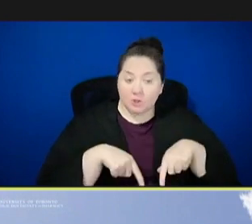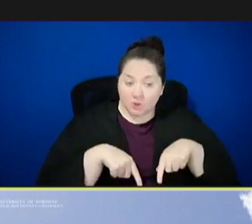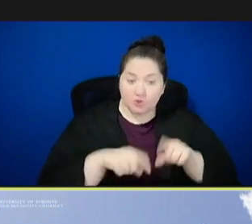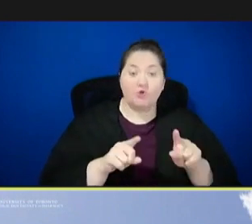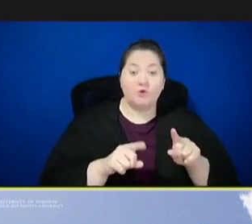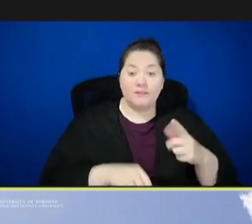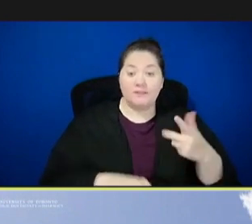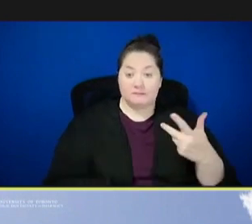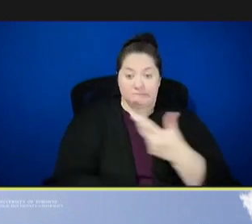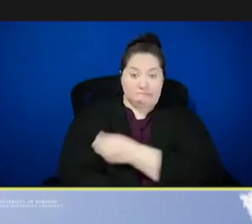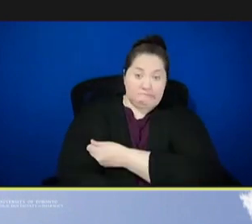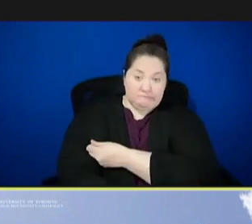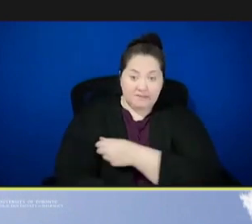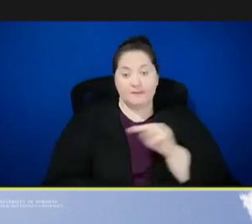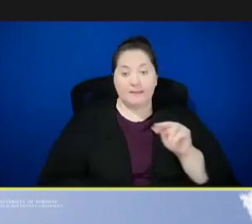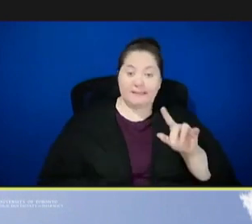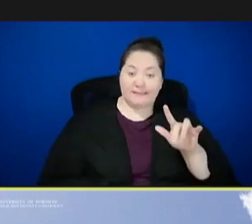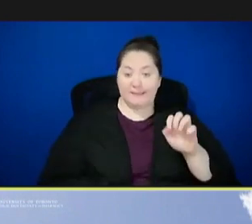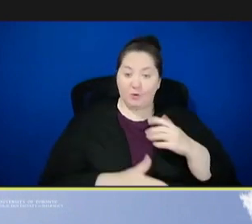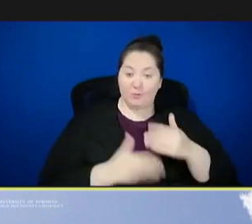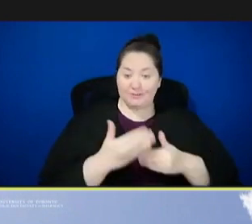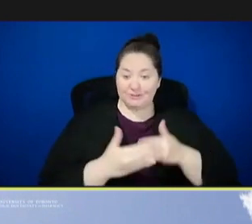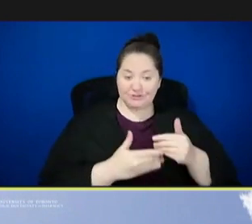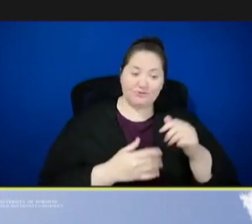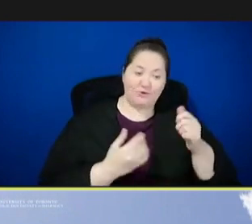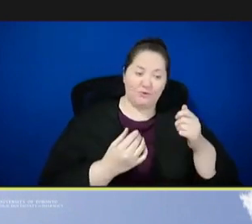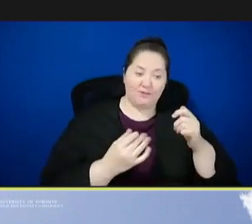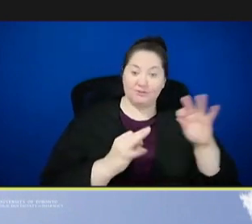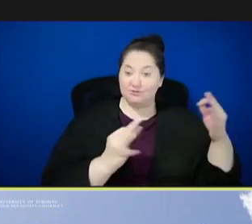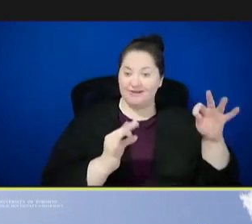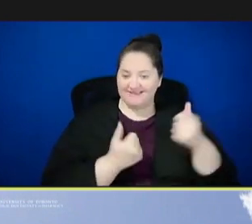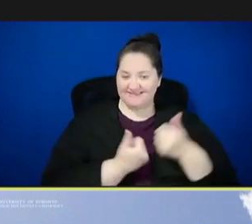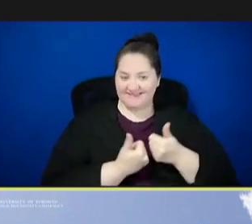procedure. So there's a distraction game that this child is playing right now, and she's five